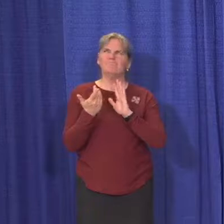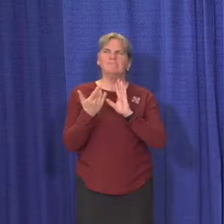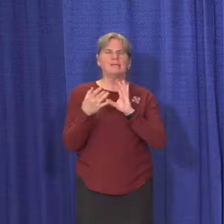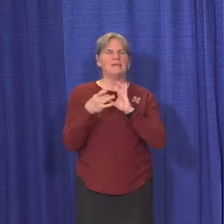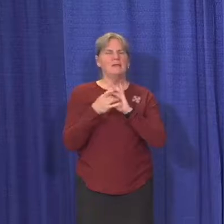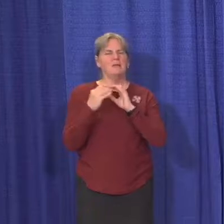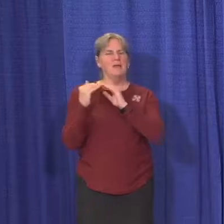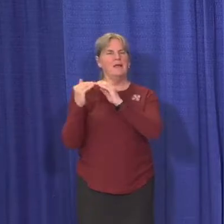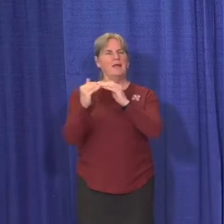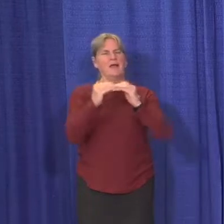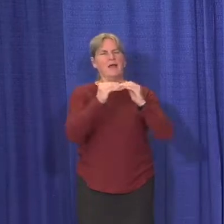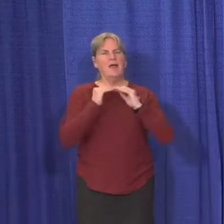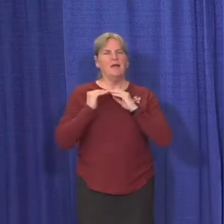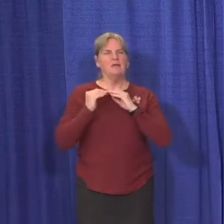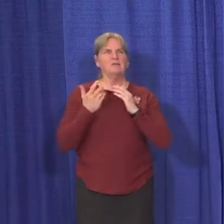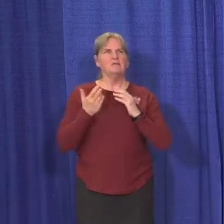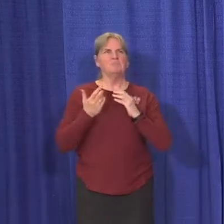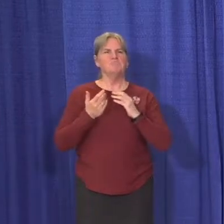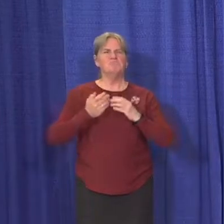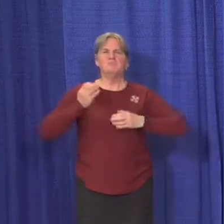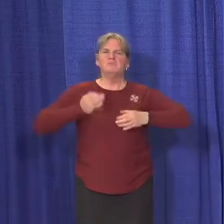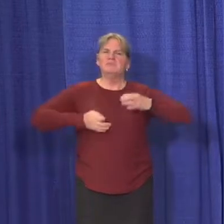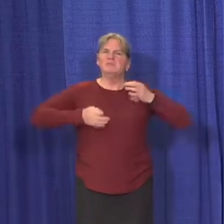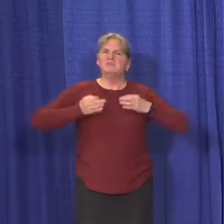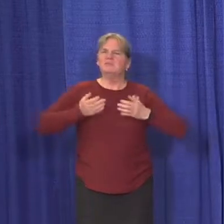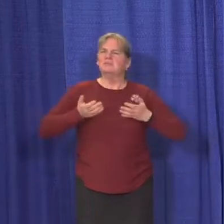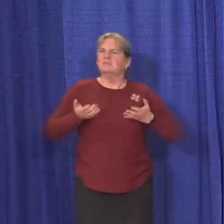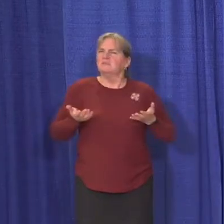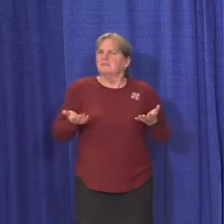kinds of issues of equity and